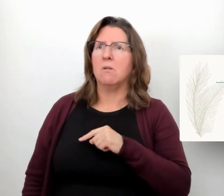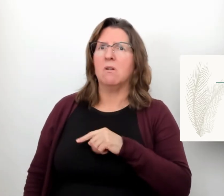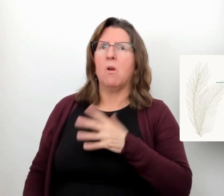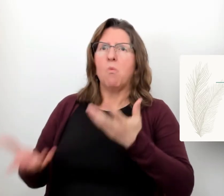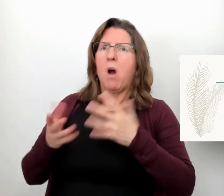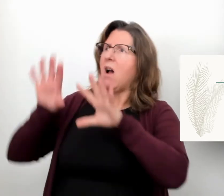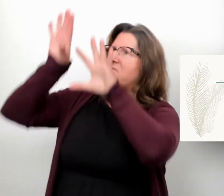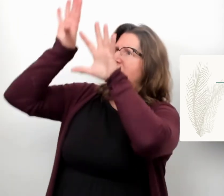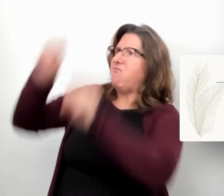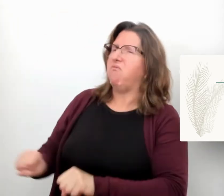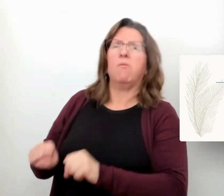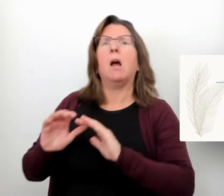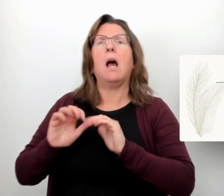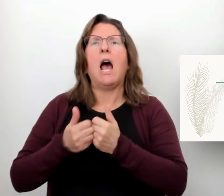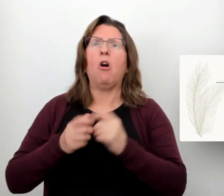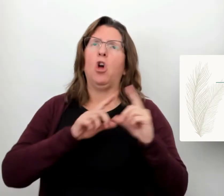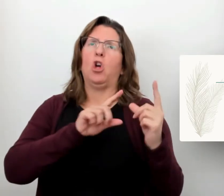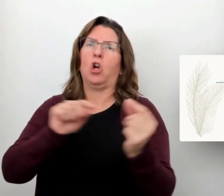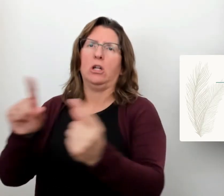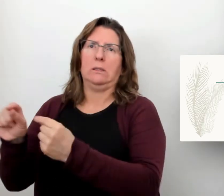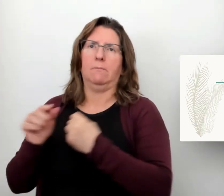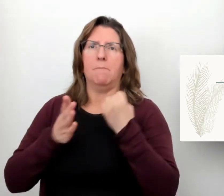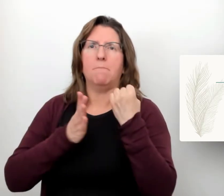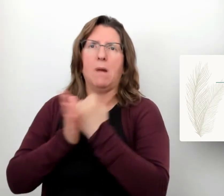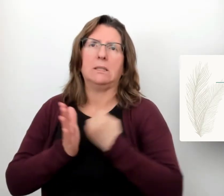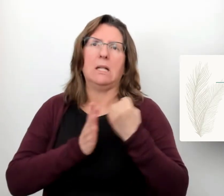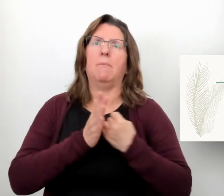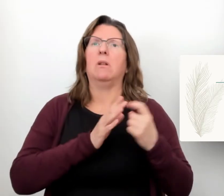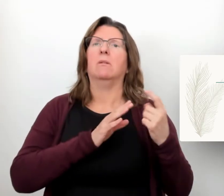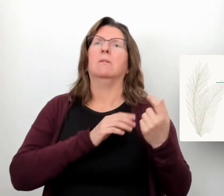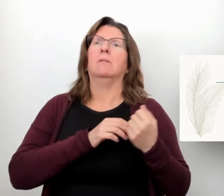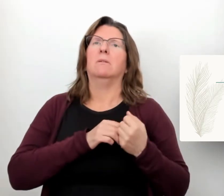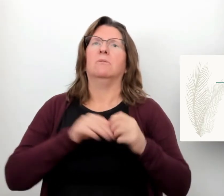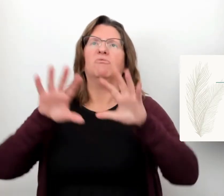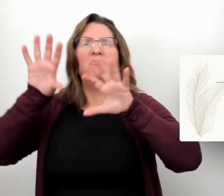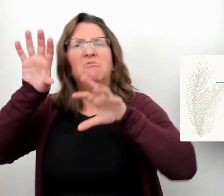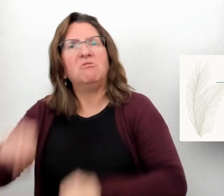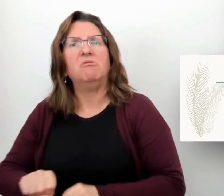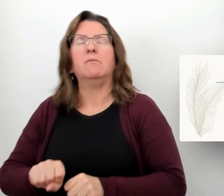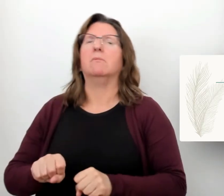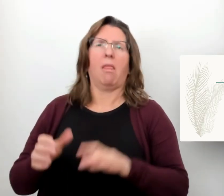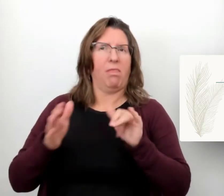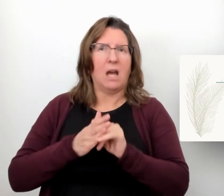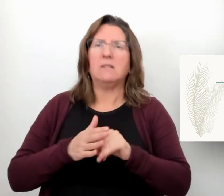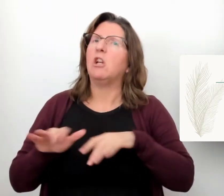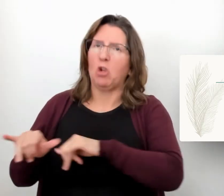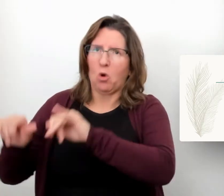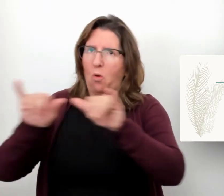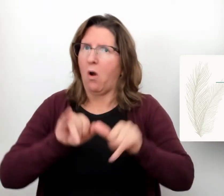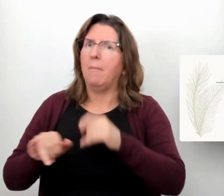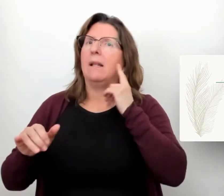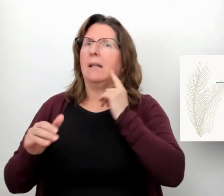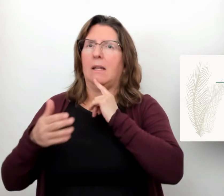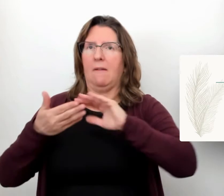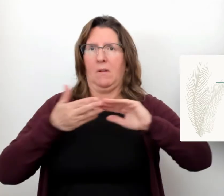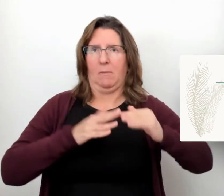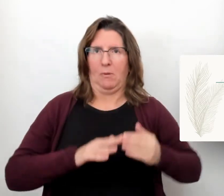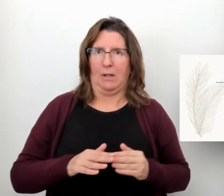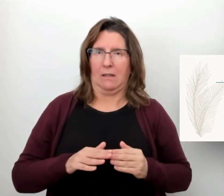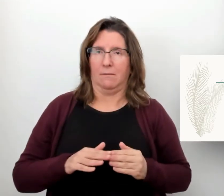supportive . . . but there are others who are jealous or bitter. Through gossip and backstabbing some wish to bring me down.